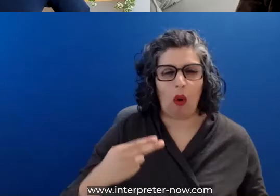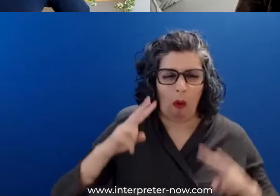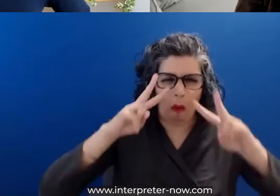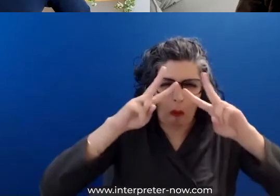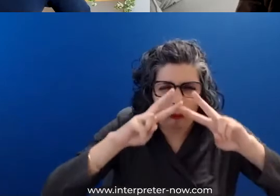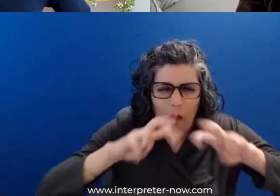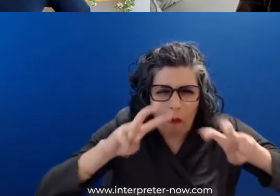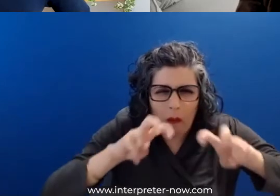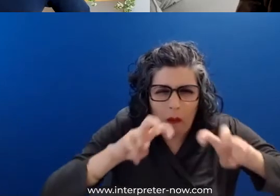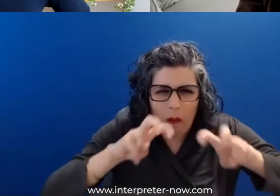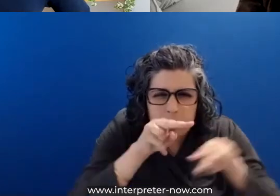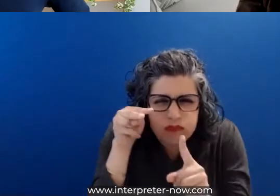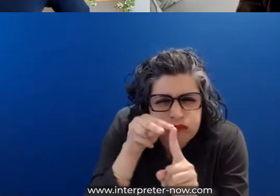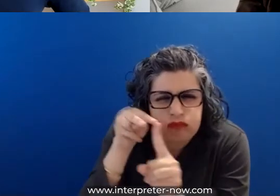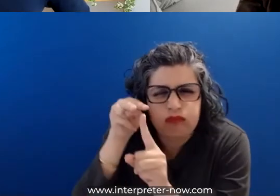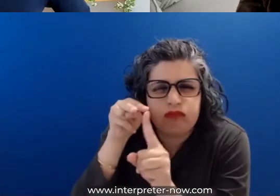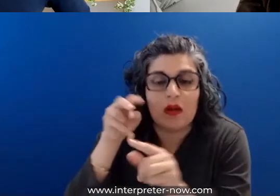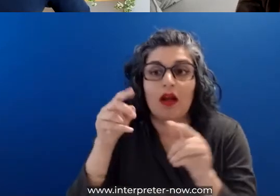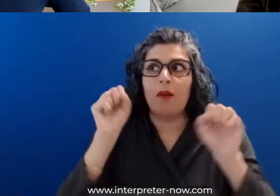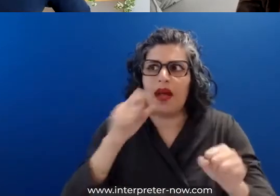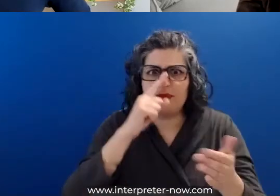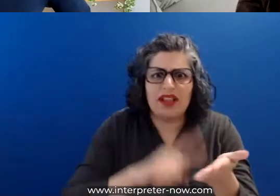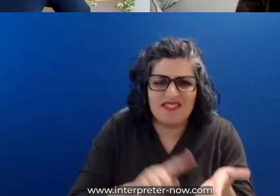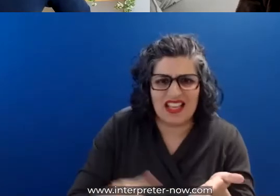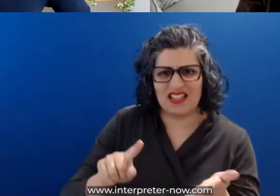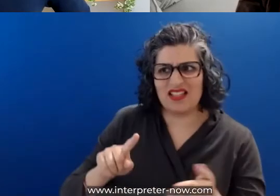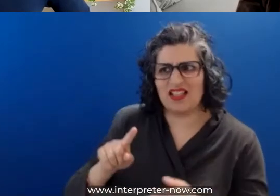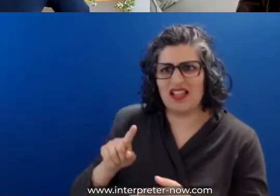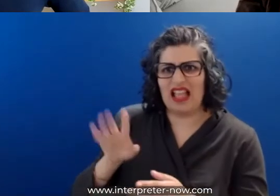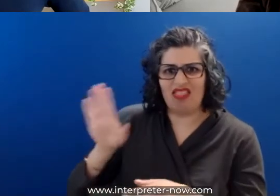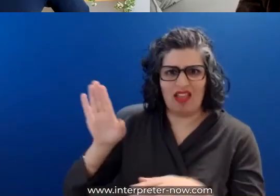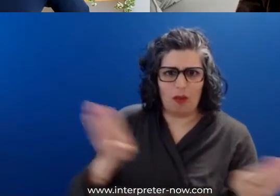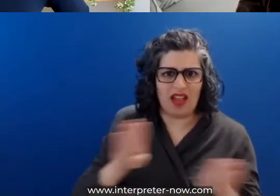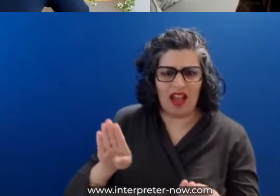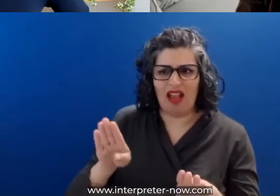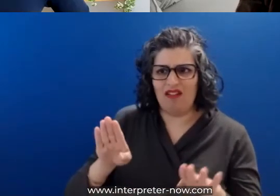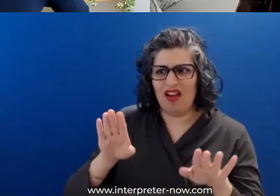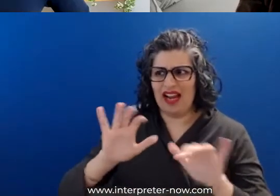investigation into their conduct and the integrity of their test, simply by virtue of being disabled;